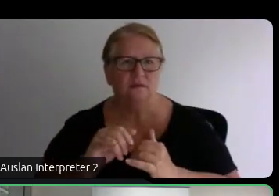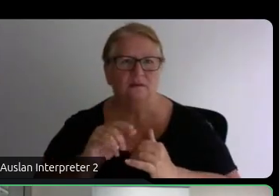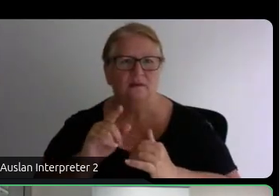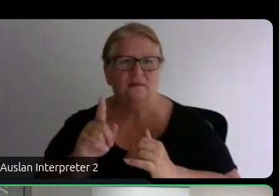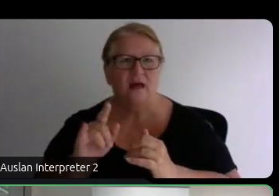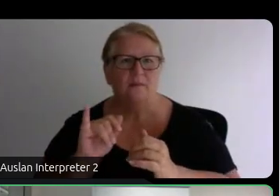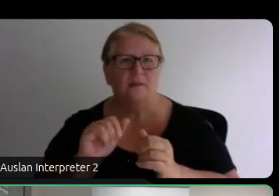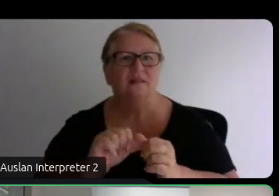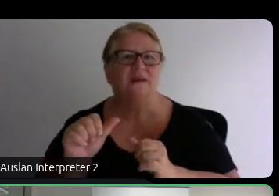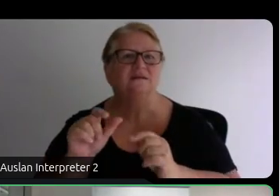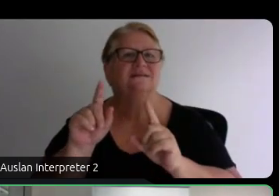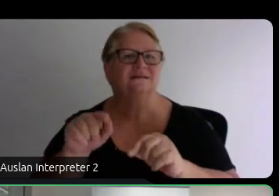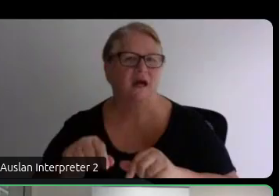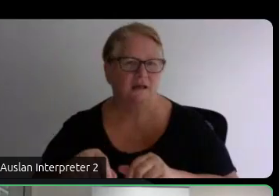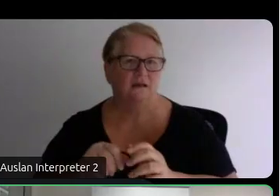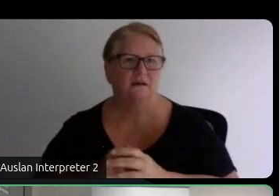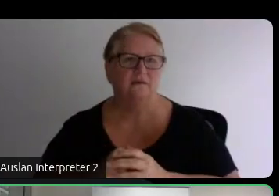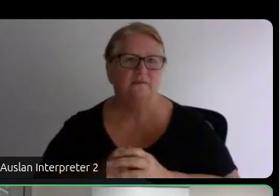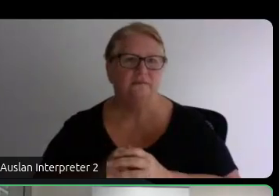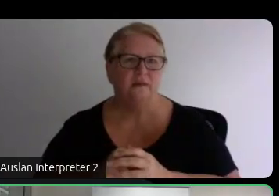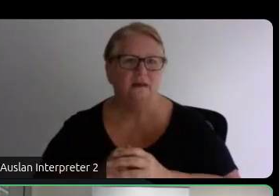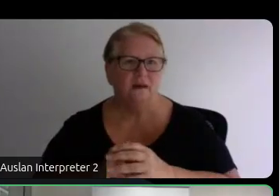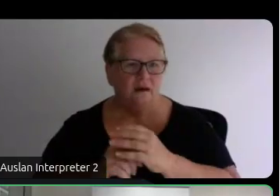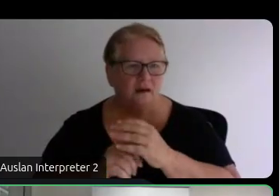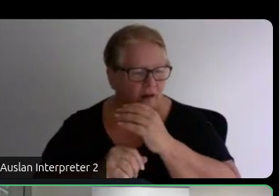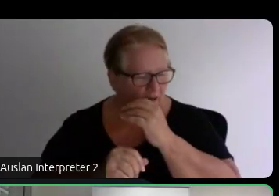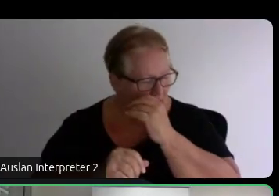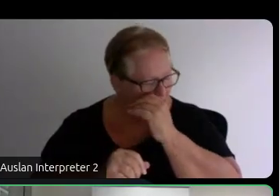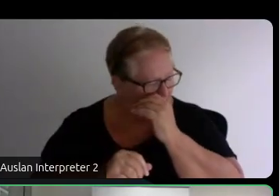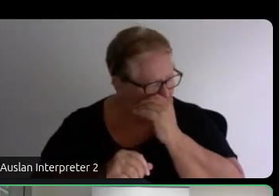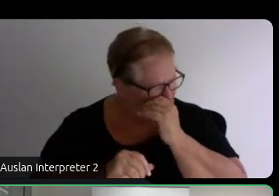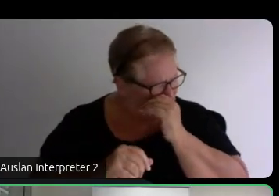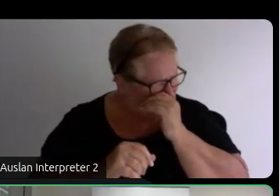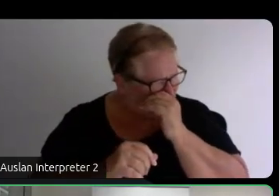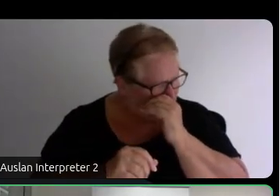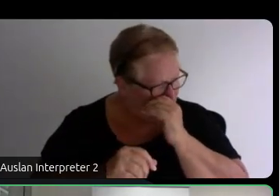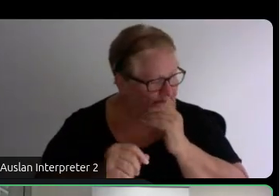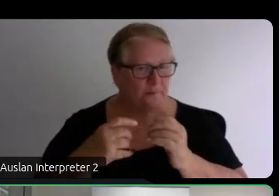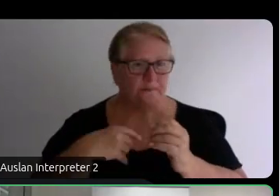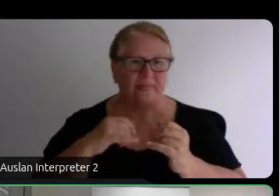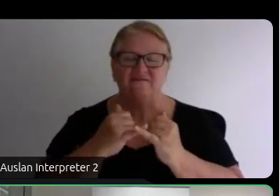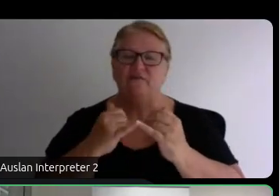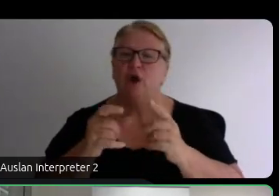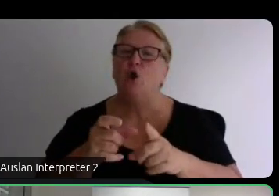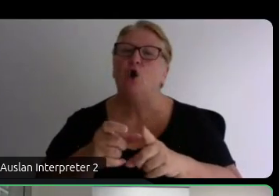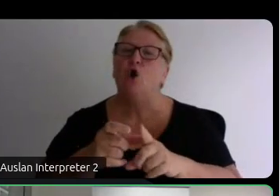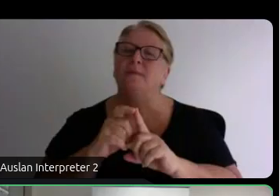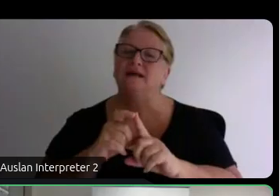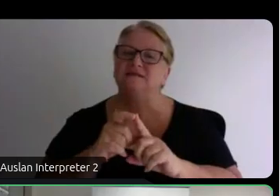starting point because it is so individualized and it is quite complex. Okay. Um we might